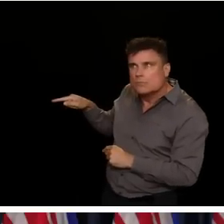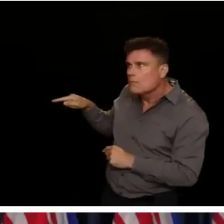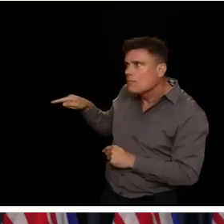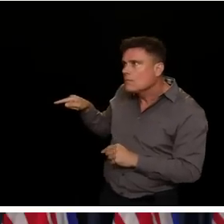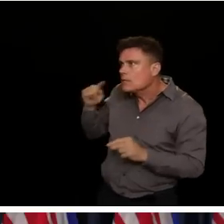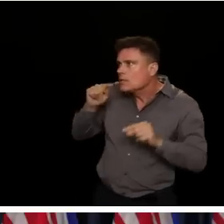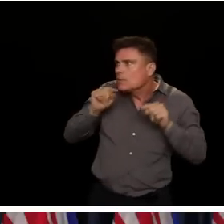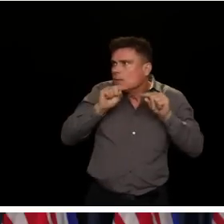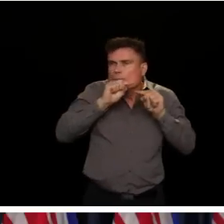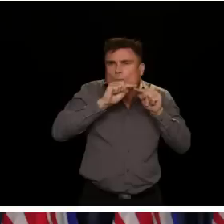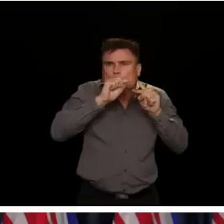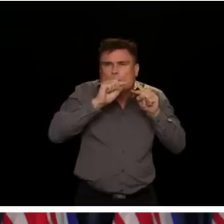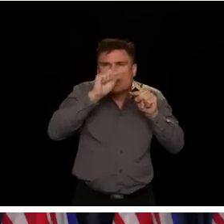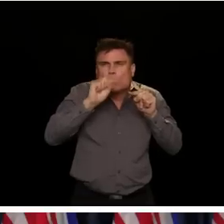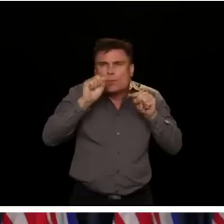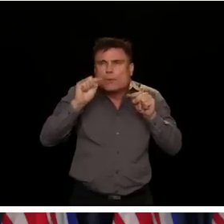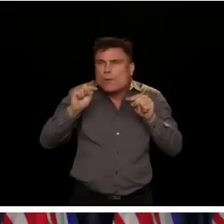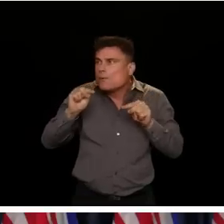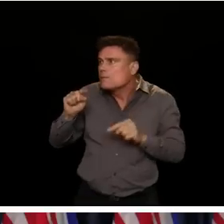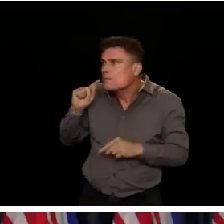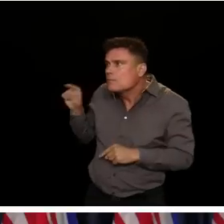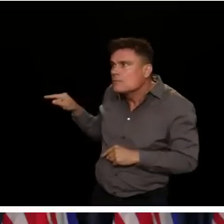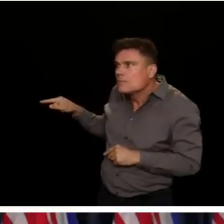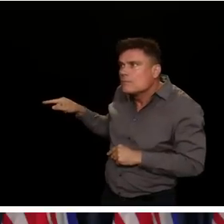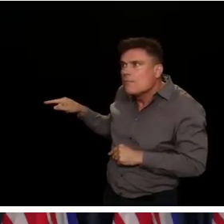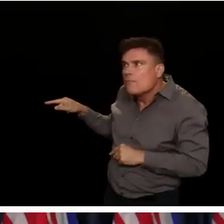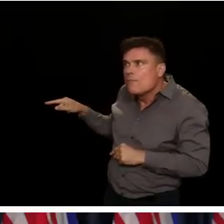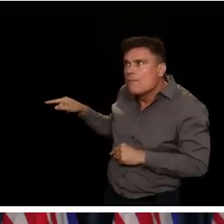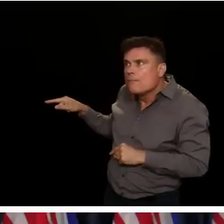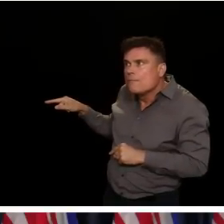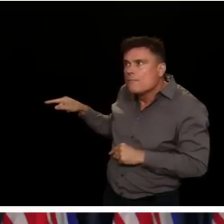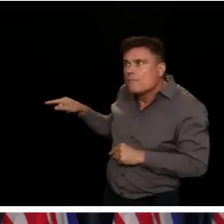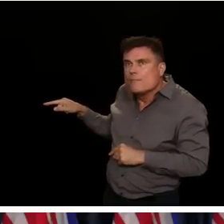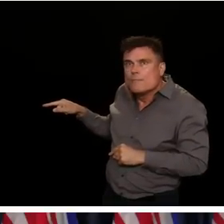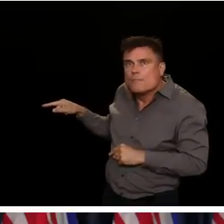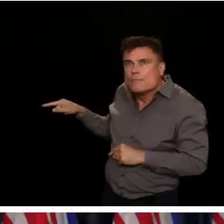Once we started to increase contacts to increase our bubbles,